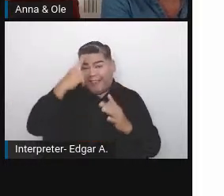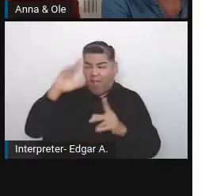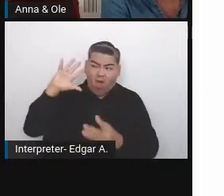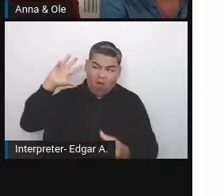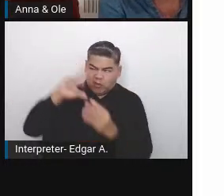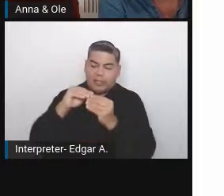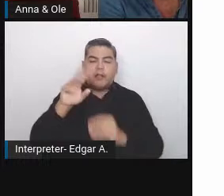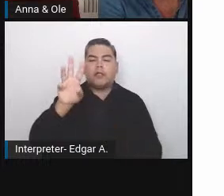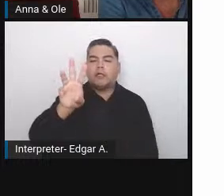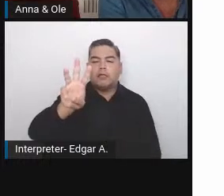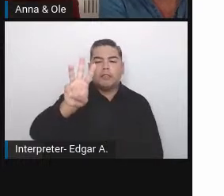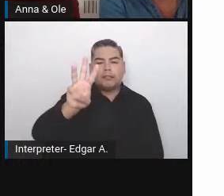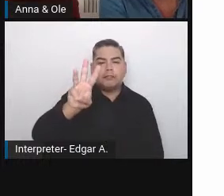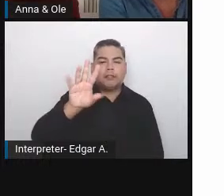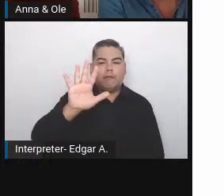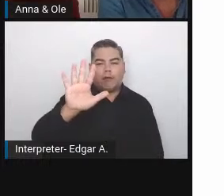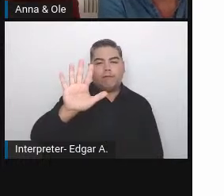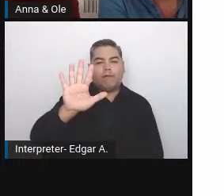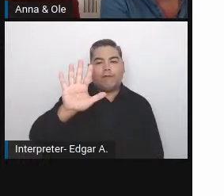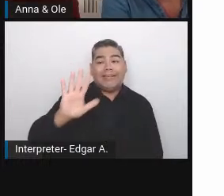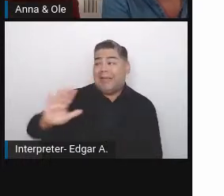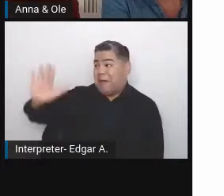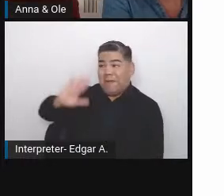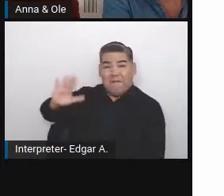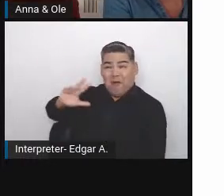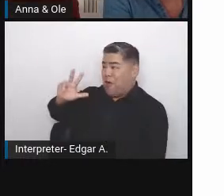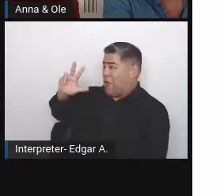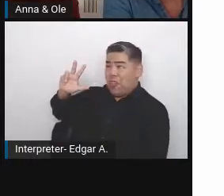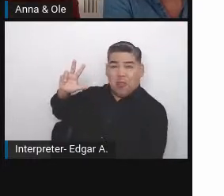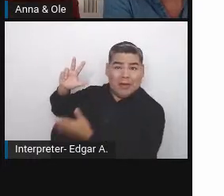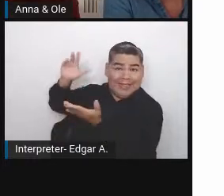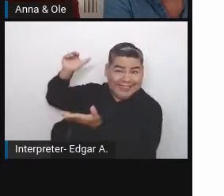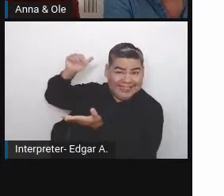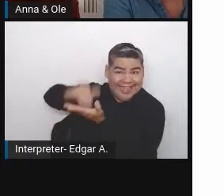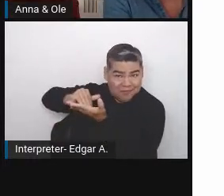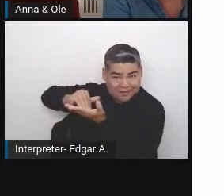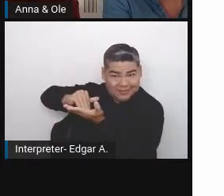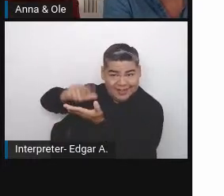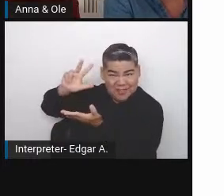access the different content. But I still think all in on today that